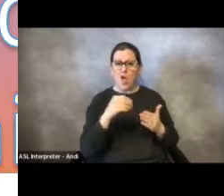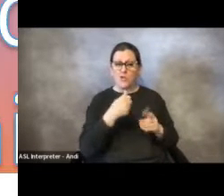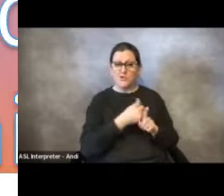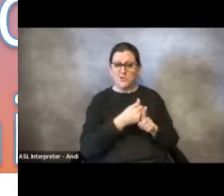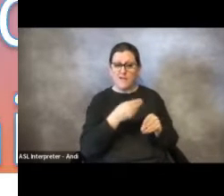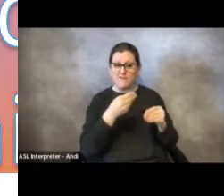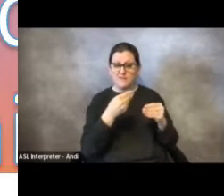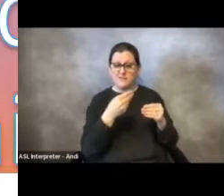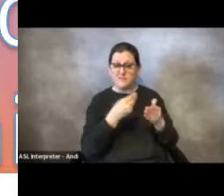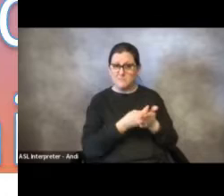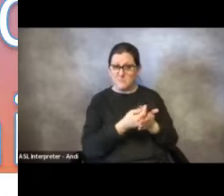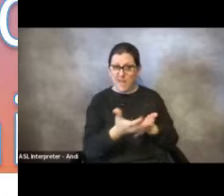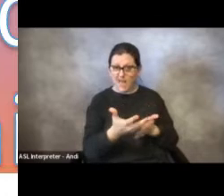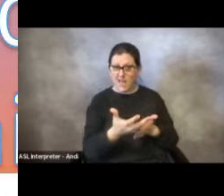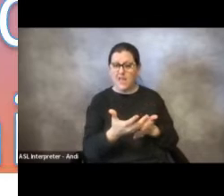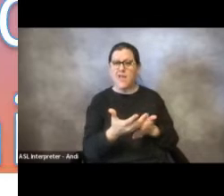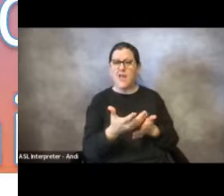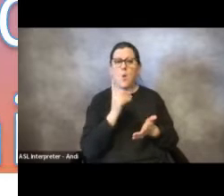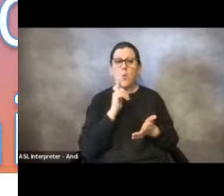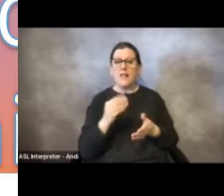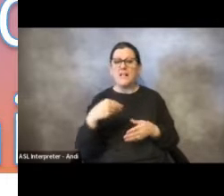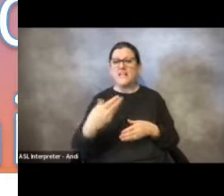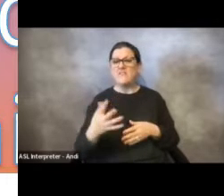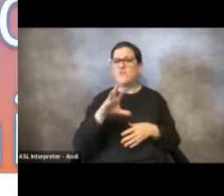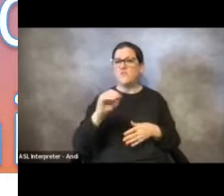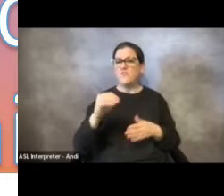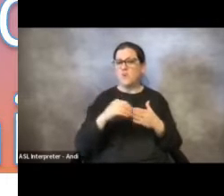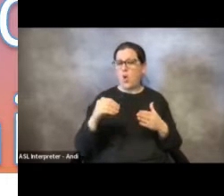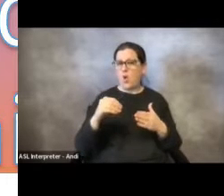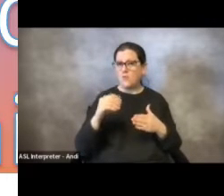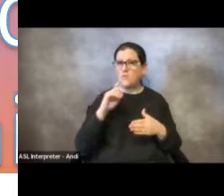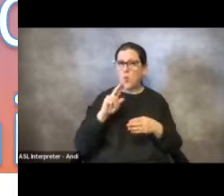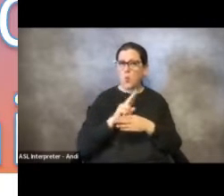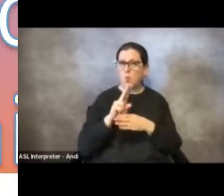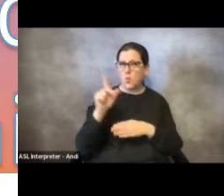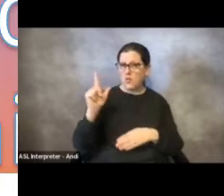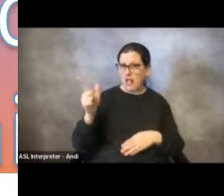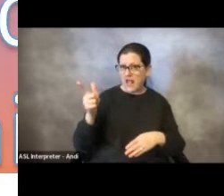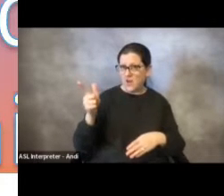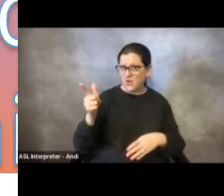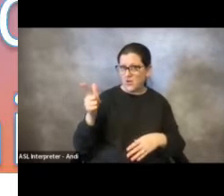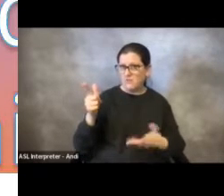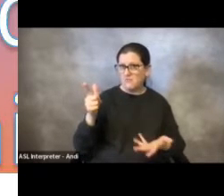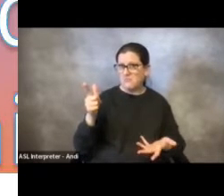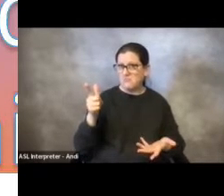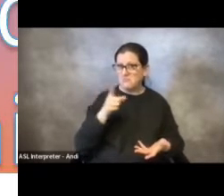system will give you $50 to spend at a later time. And they won't. And you don't have to spend it within a week. I've